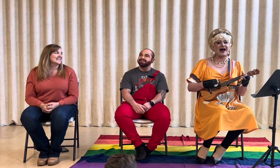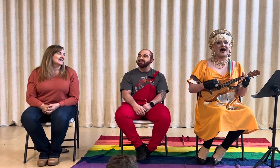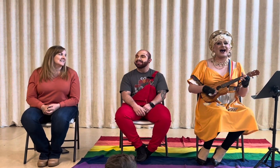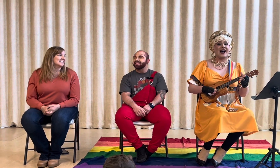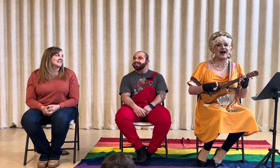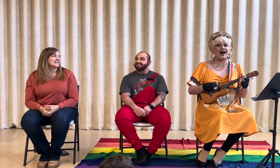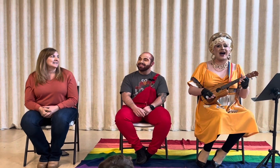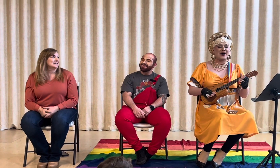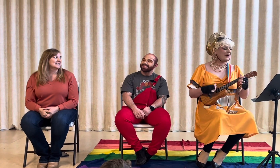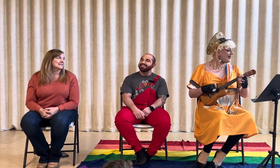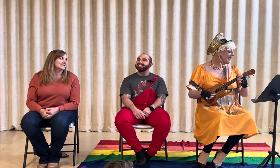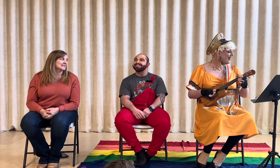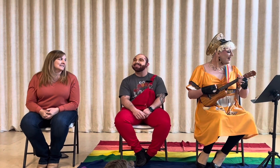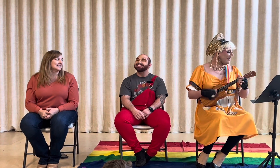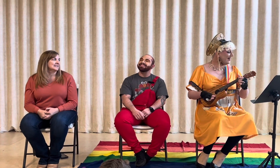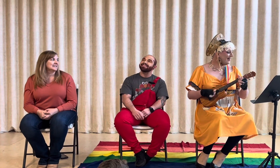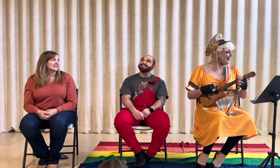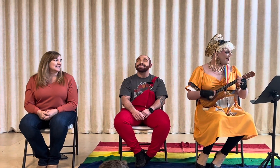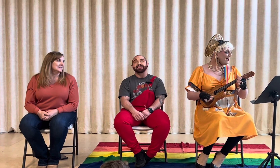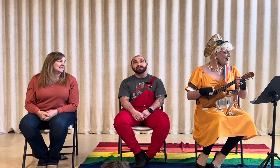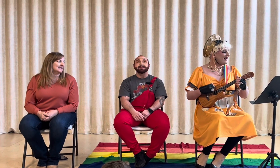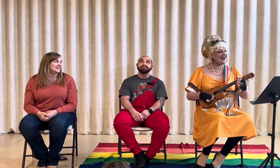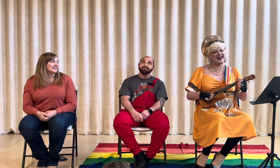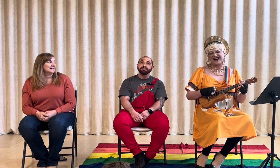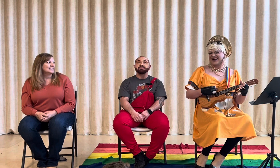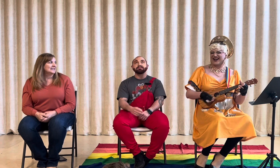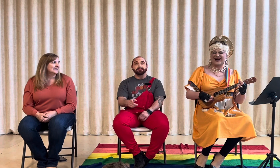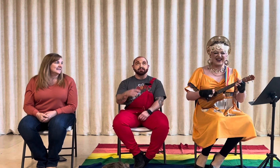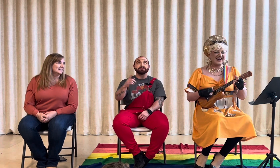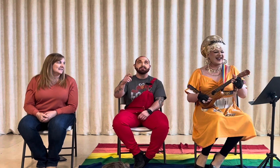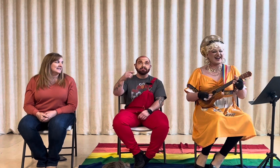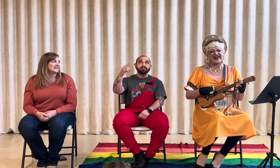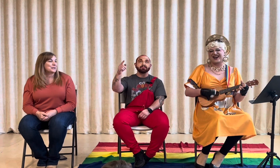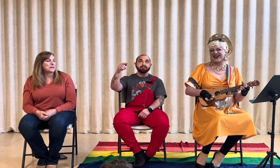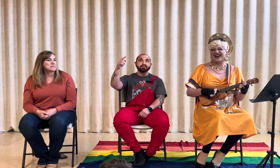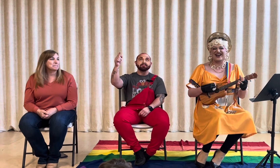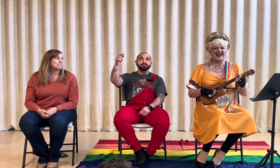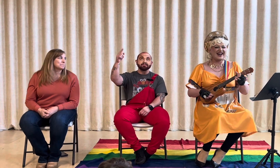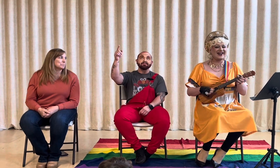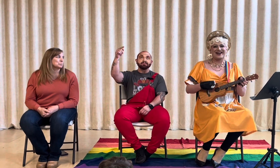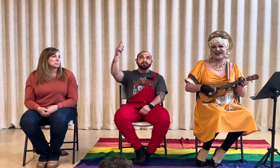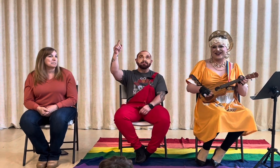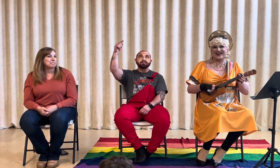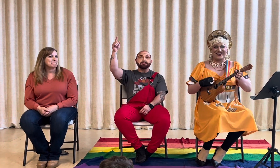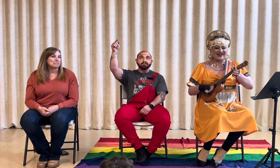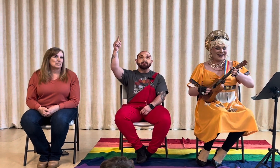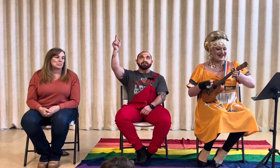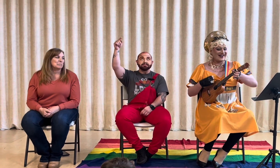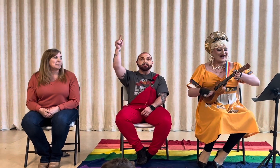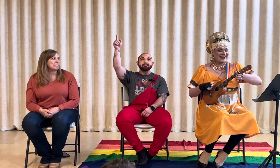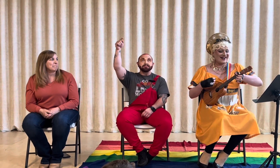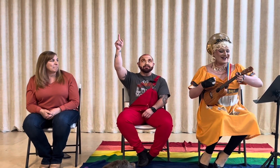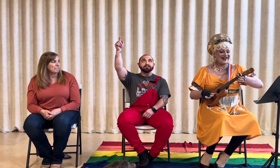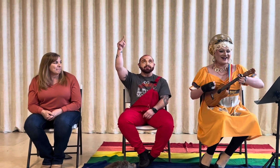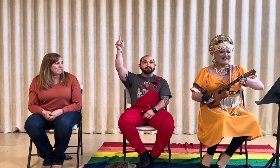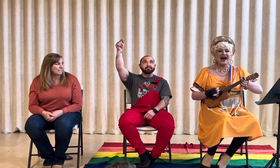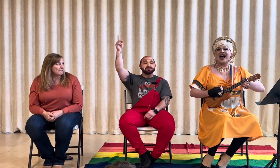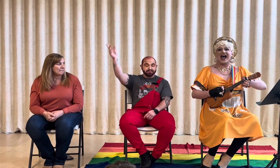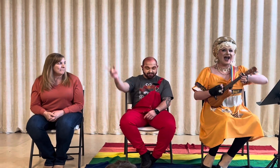Ahhhh ooooooooooooooooooooooooooooooooooooooooooooooooooooooooooooooooooooo! OW!